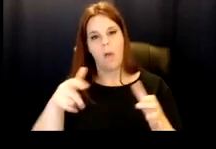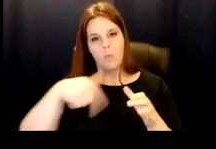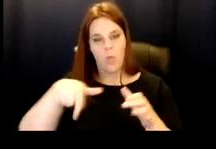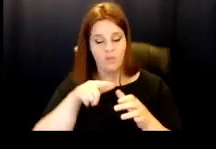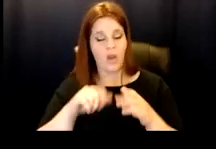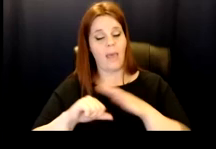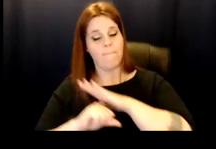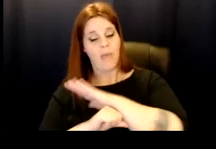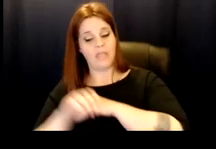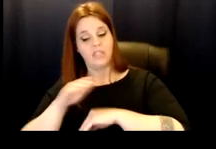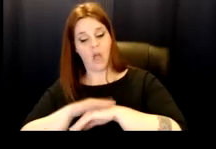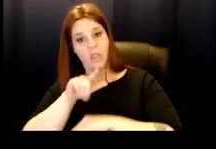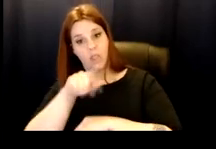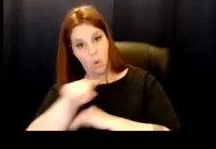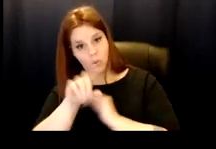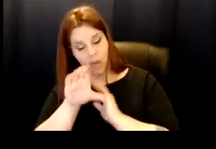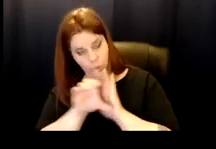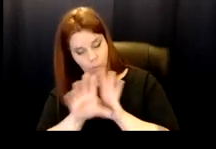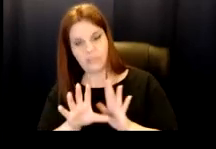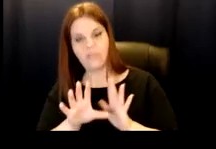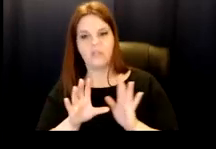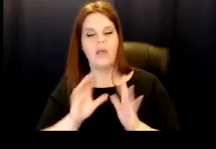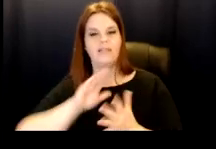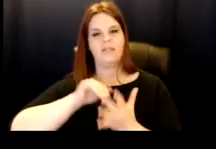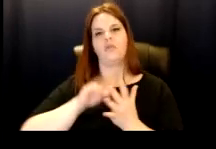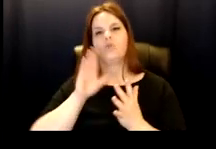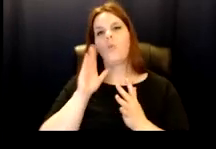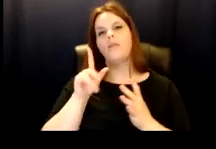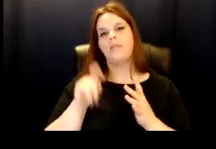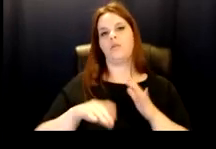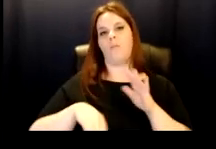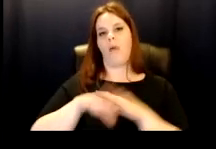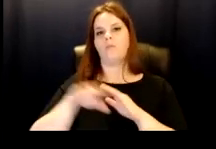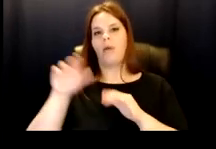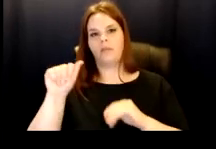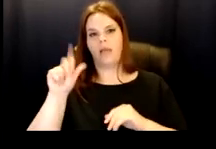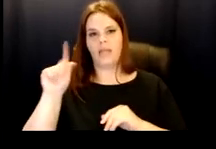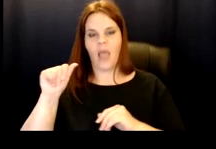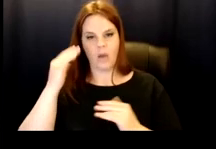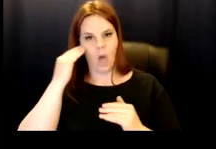and ethnic characteristics, the centers will need to maximize ADA knowledge and impact